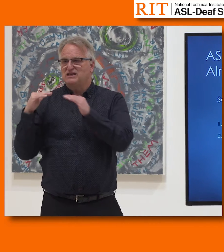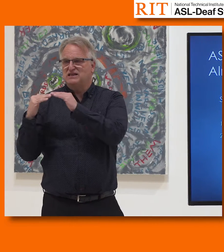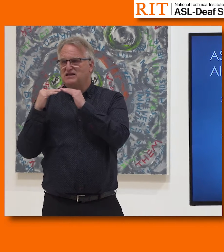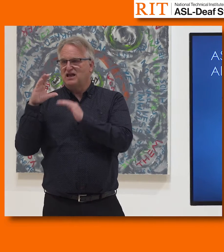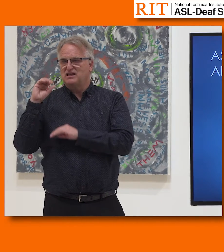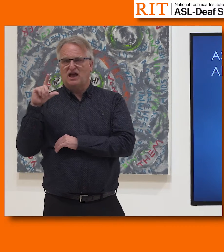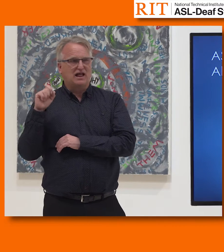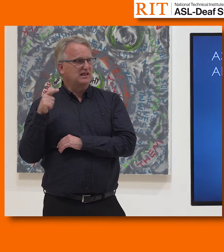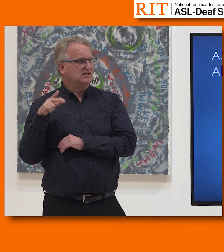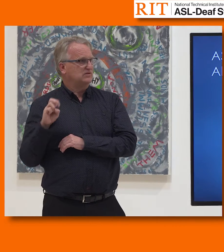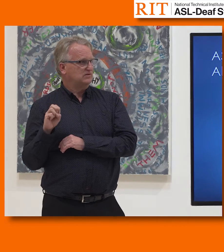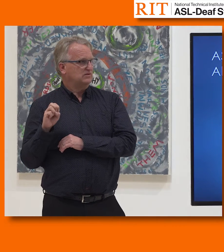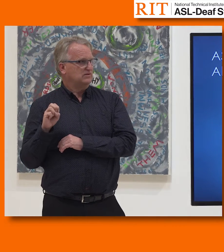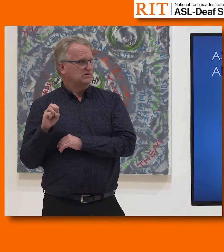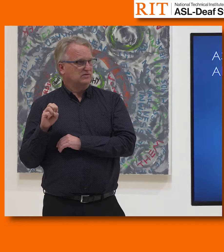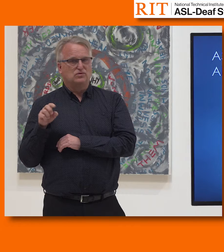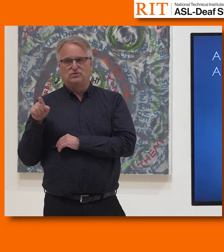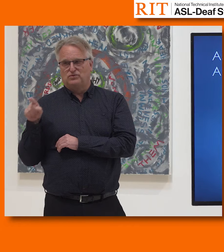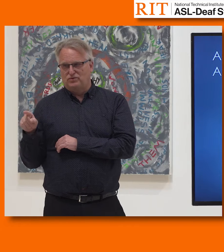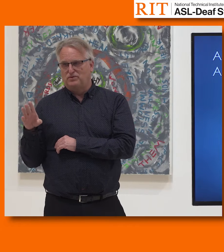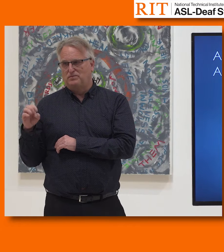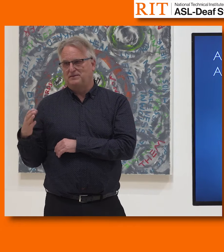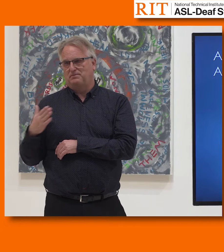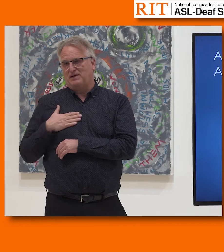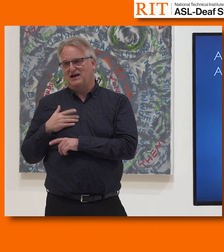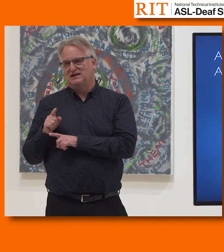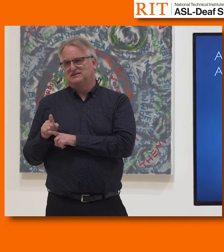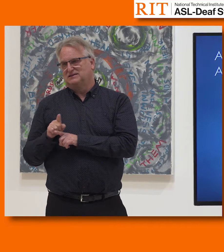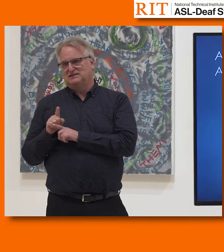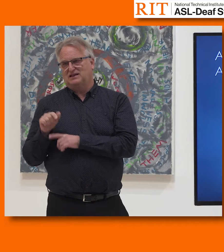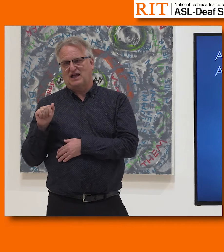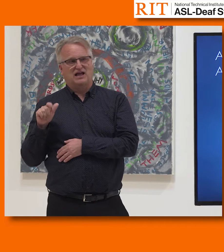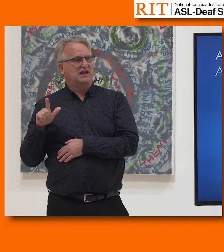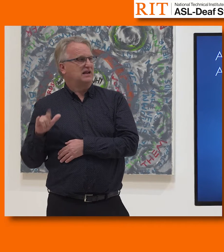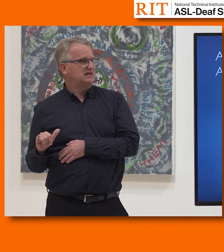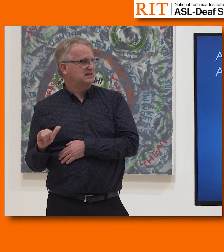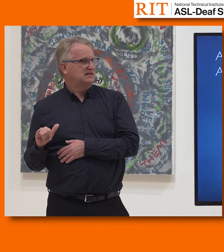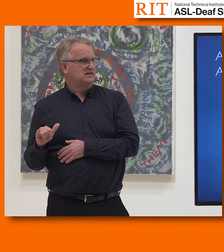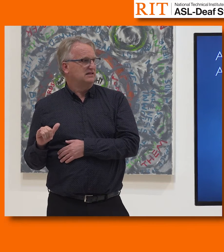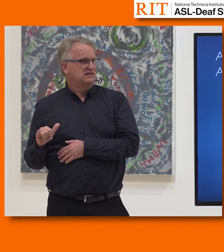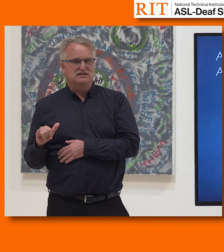I suggest that you find your designated allies amongst your colleagues.